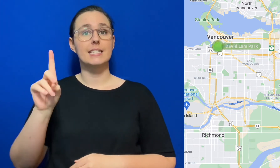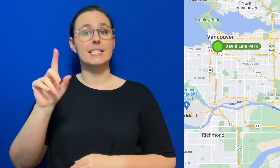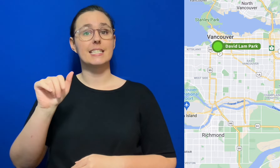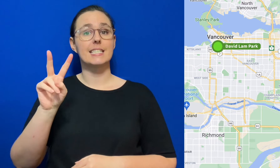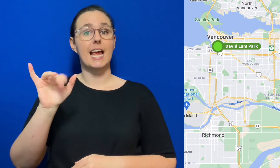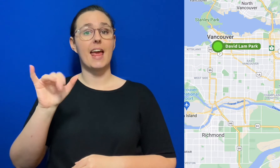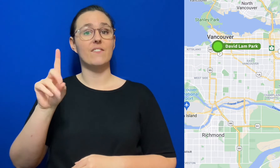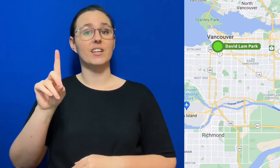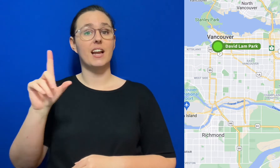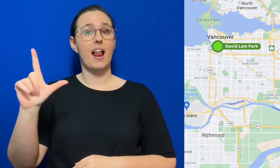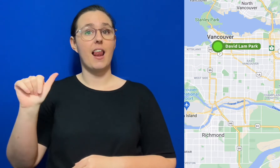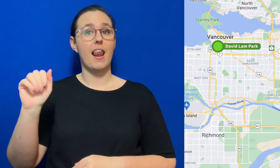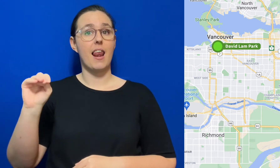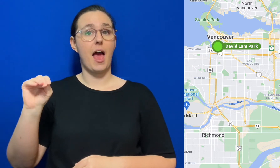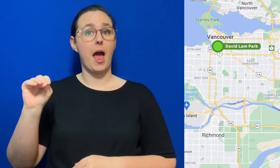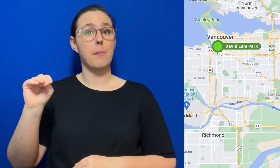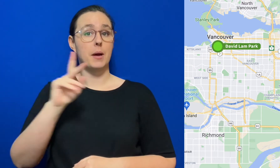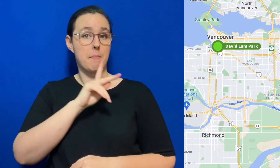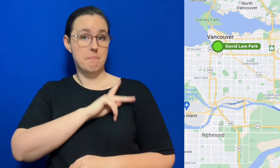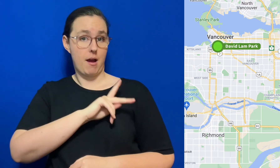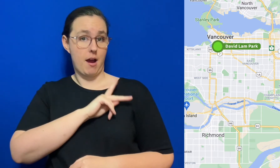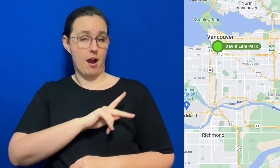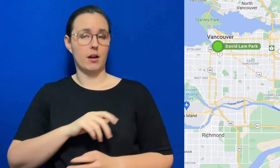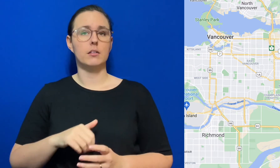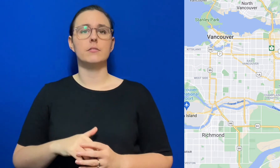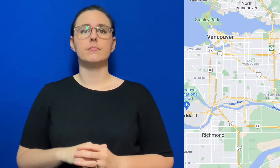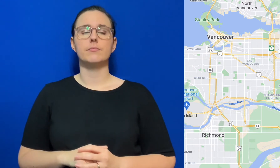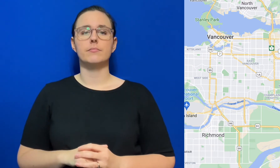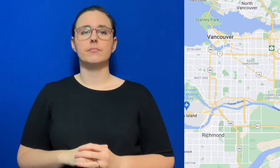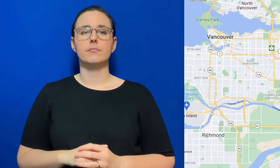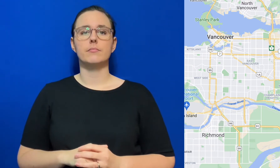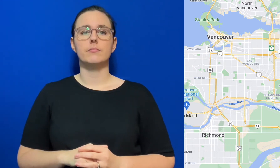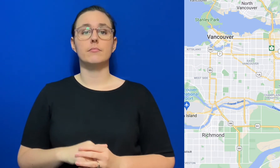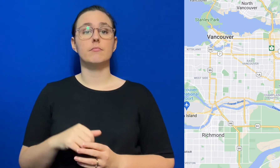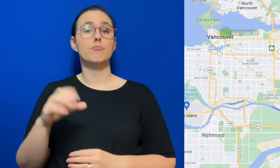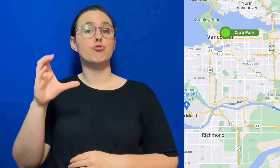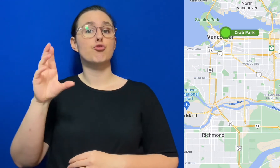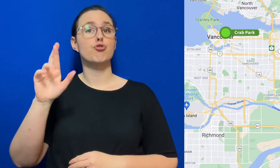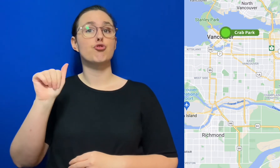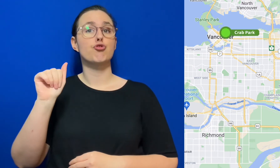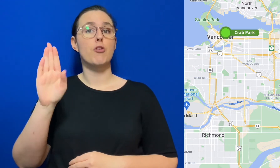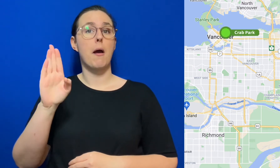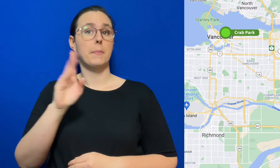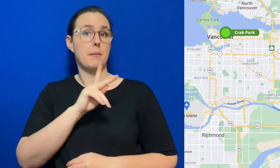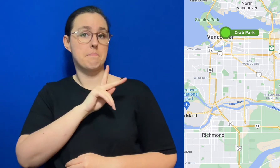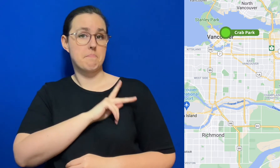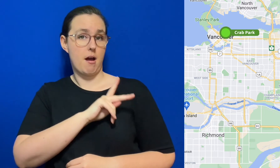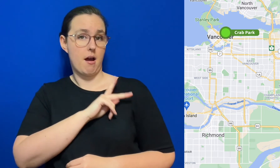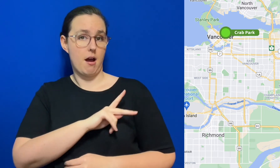David Lam Park Crab Park